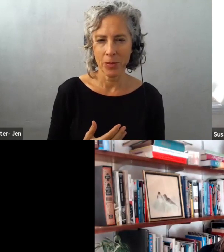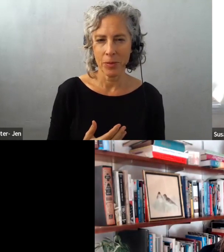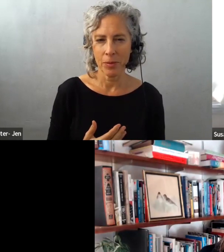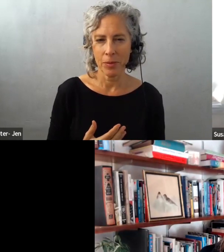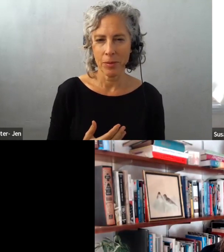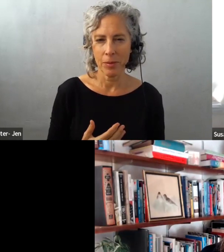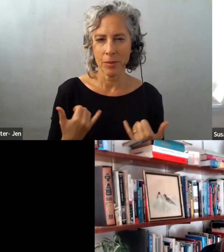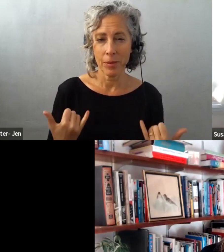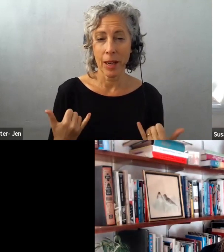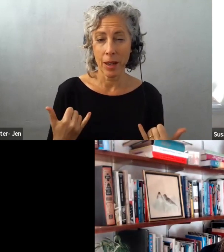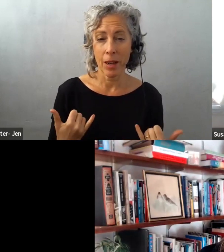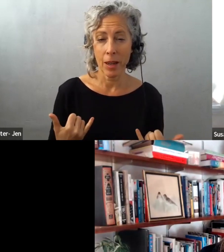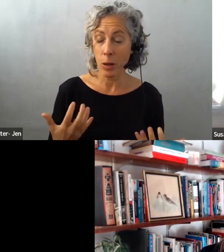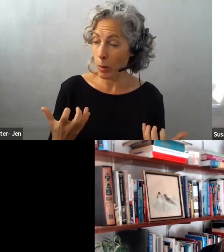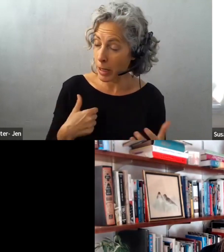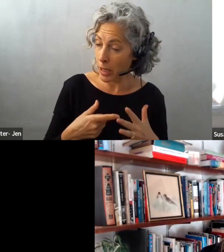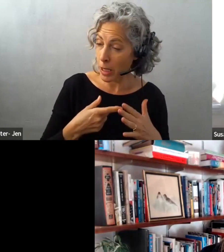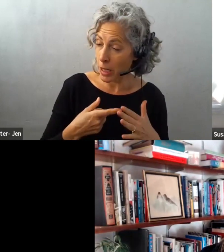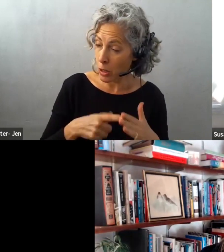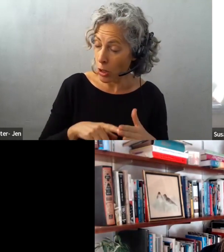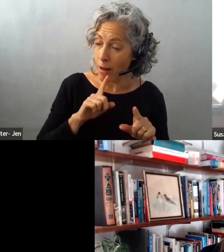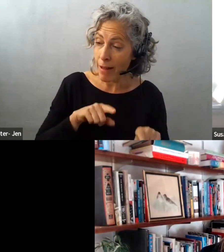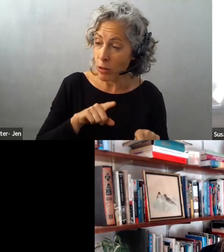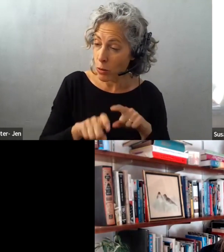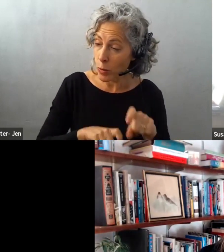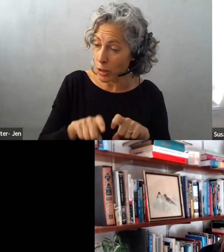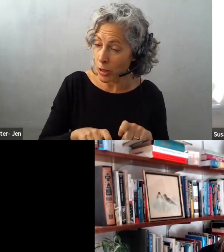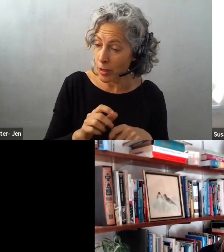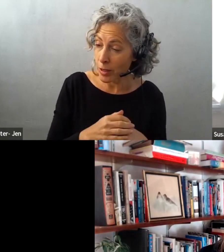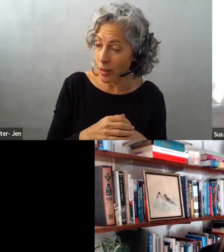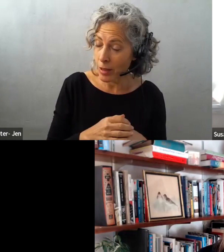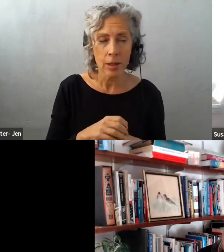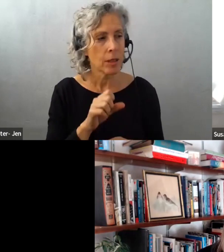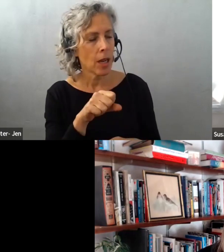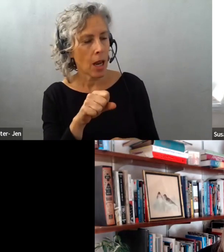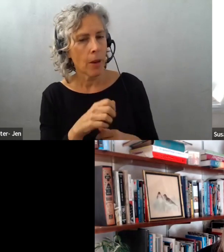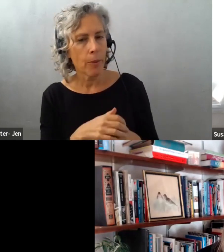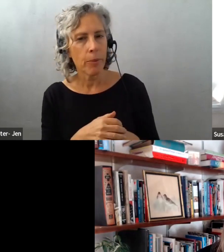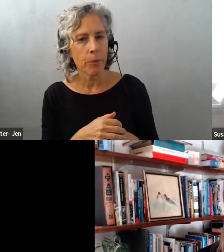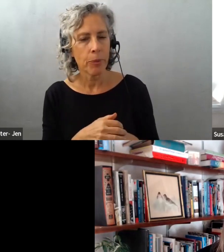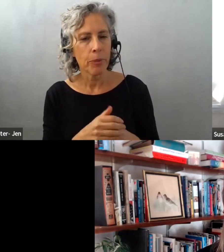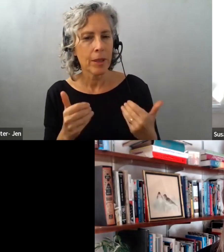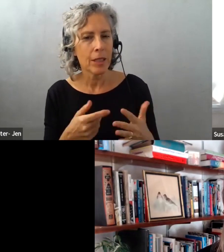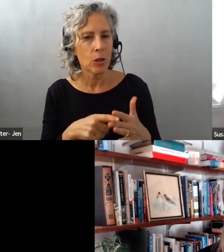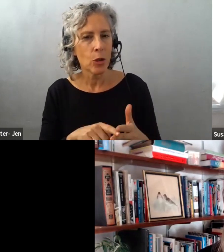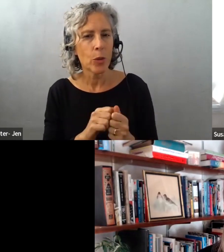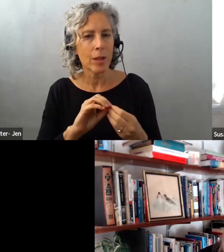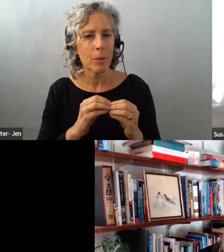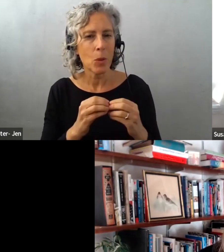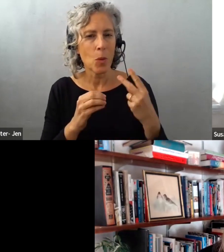Now would you like me to begin to answer some of the questions? Alixe Bonardi: Yeah. So so let's get started with the first question what has been the